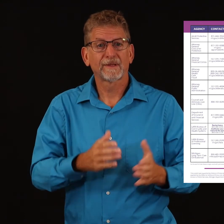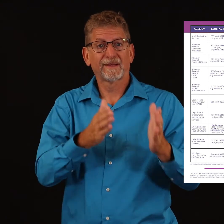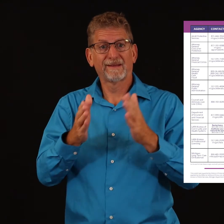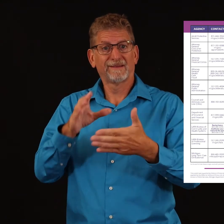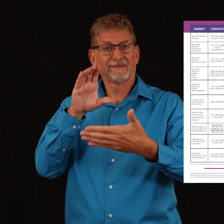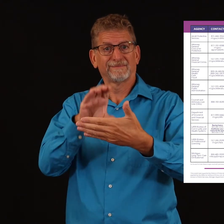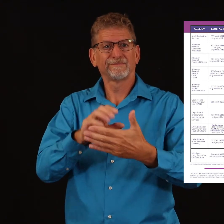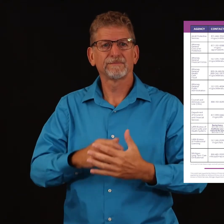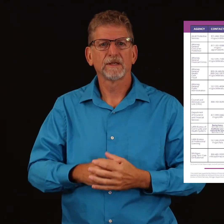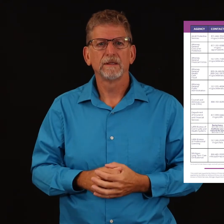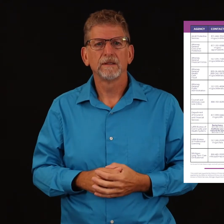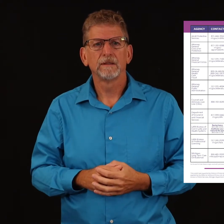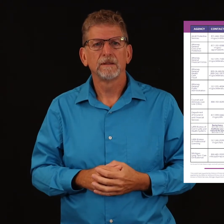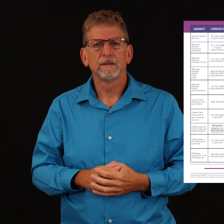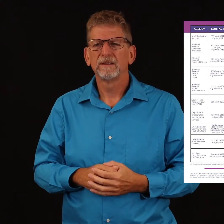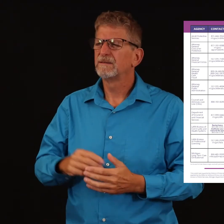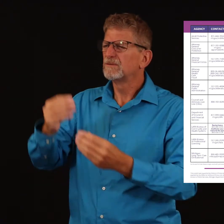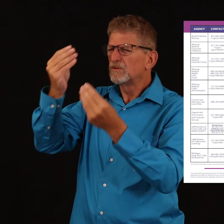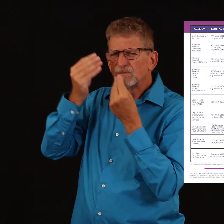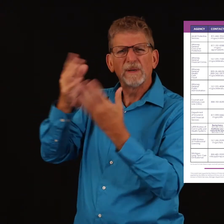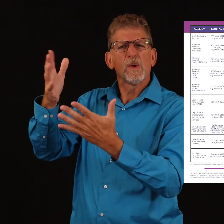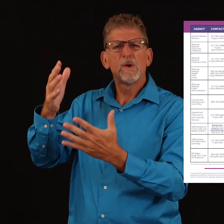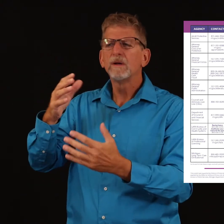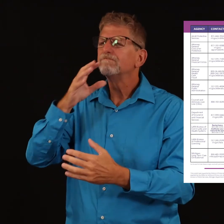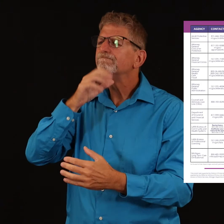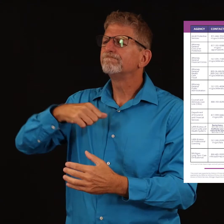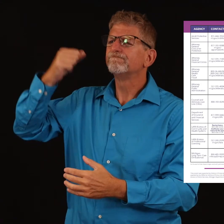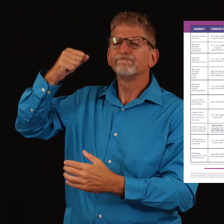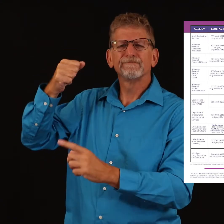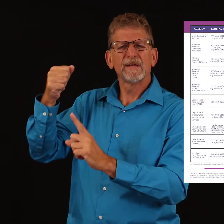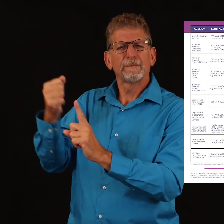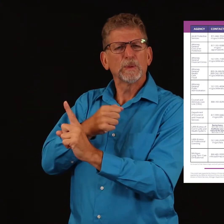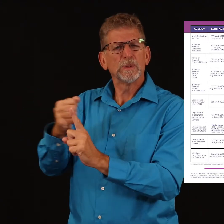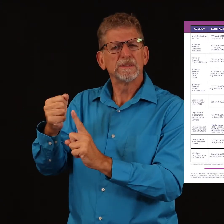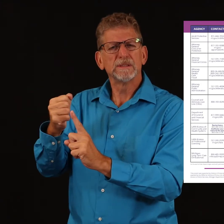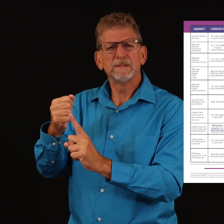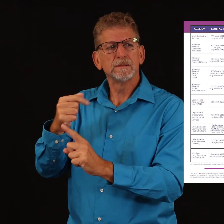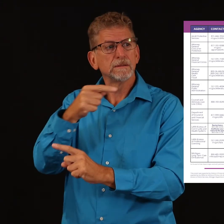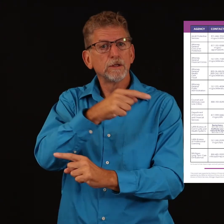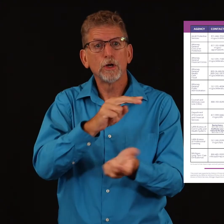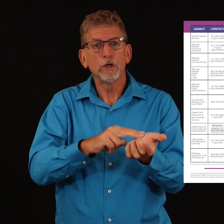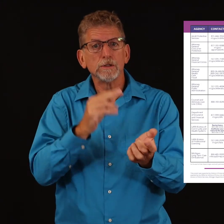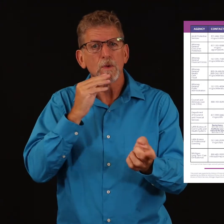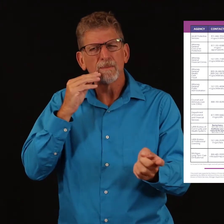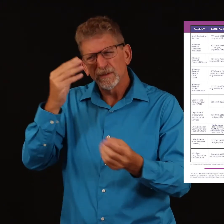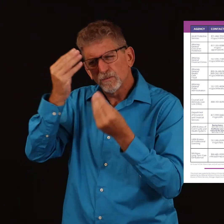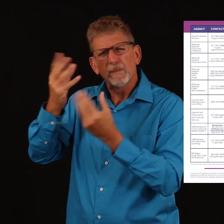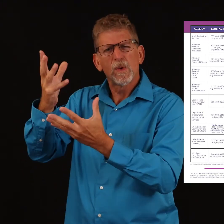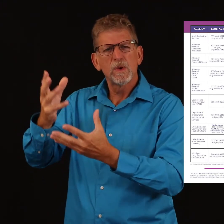[Next Section] Report Elder Abuse in a Nursing Home